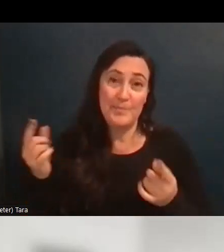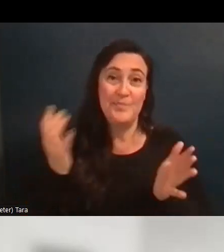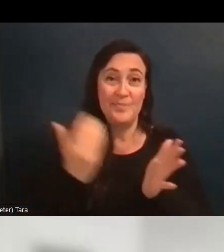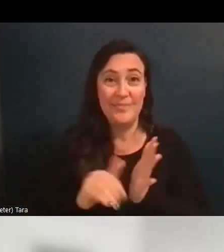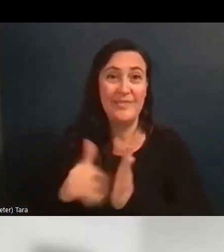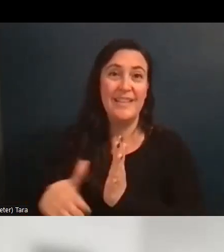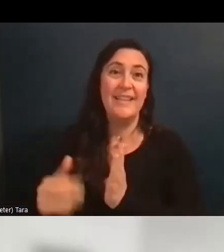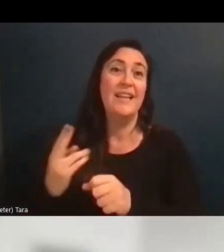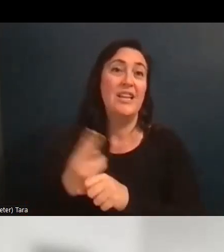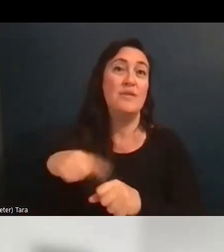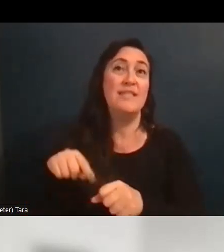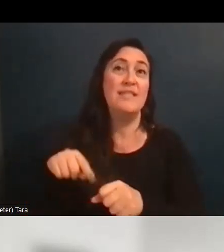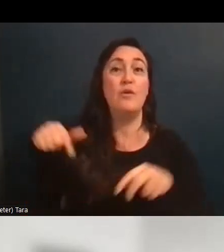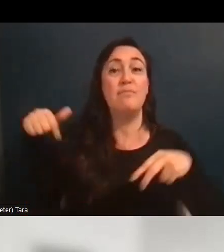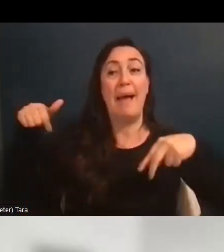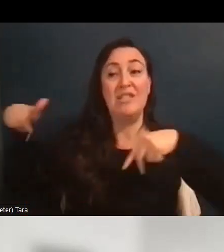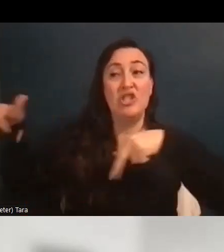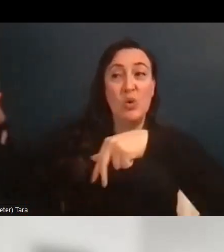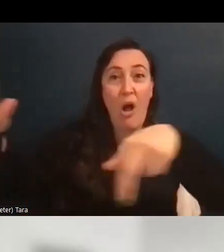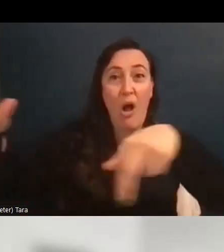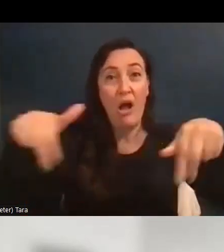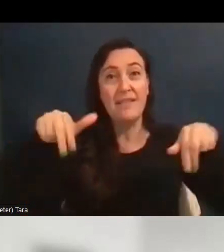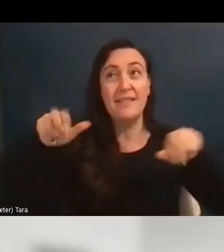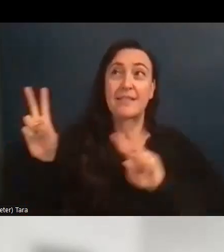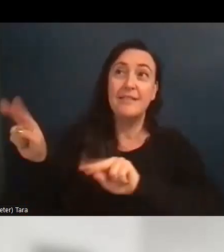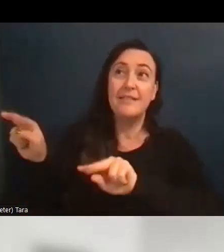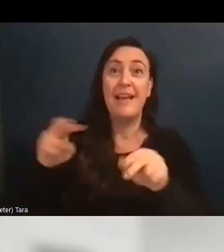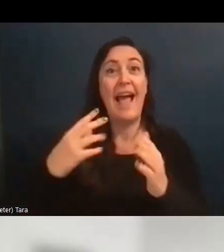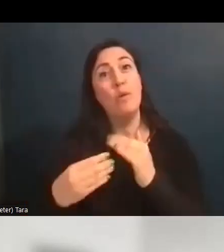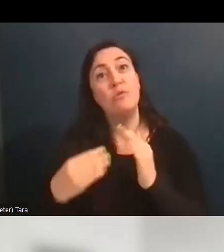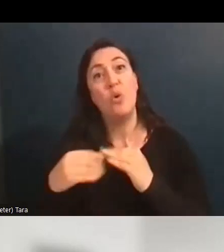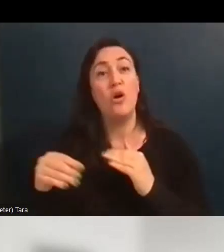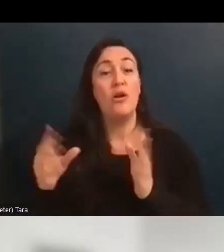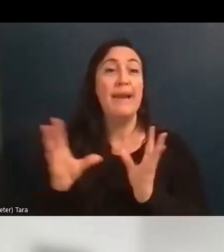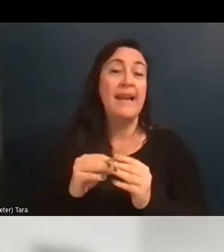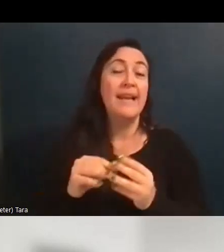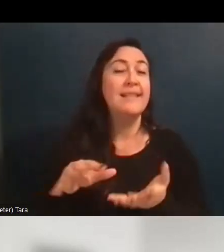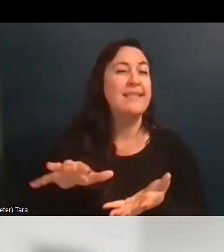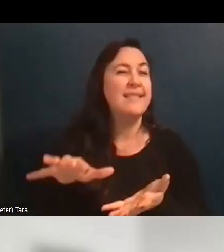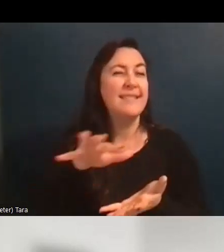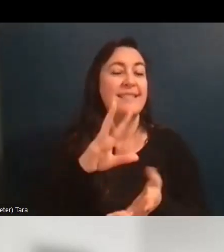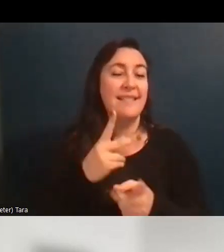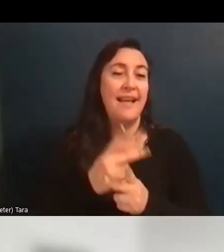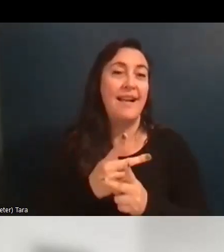or other outdoor venues where growers and producers tend to